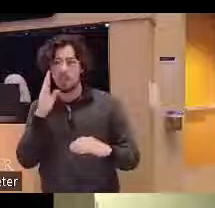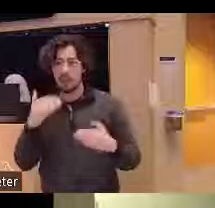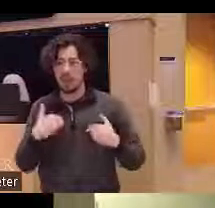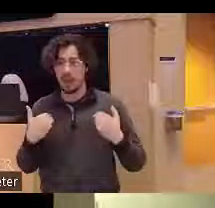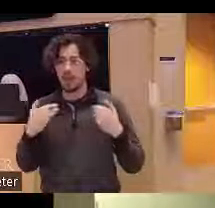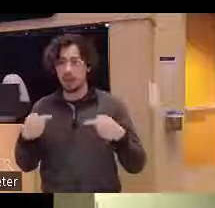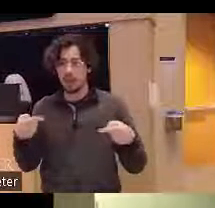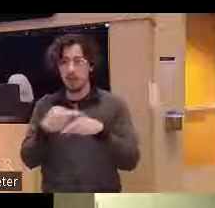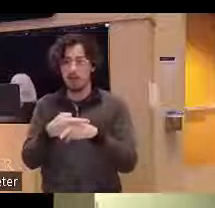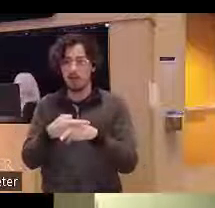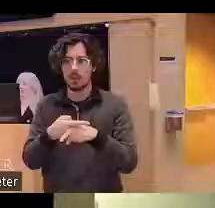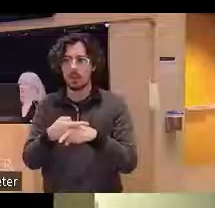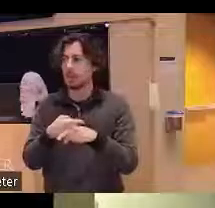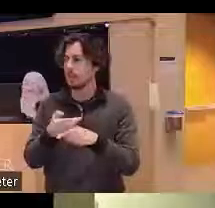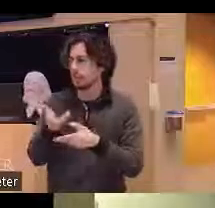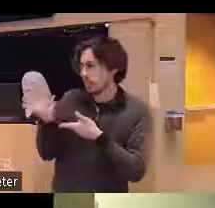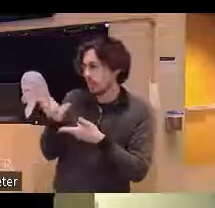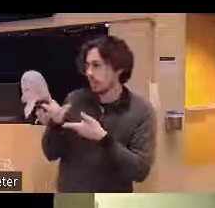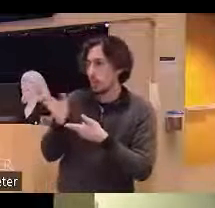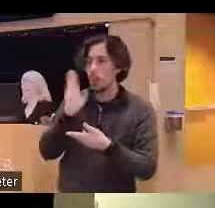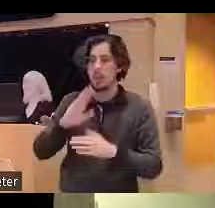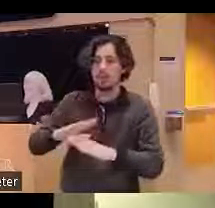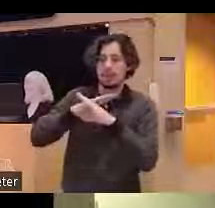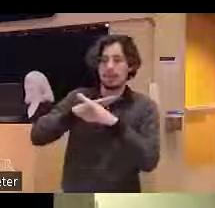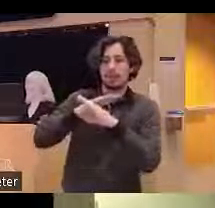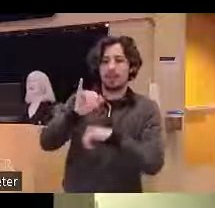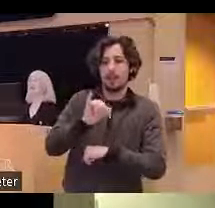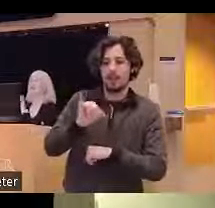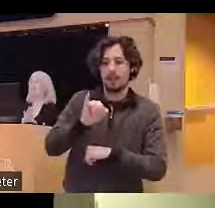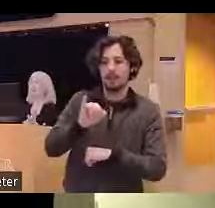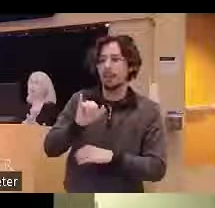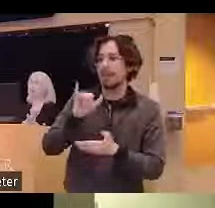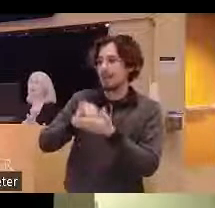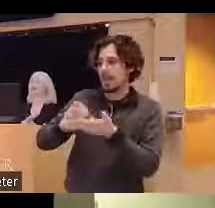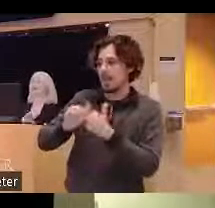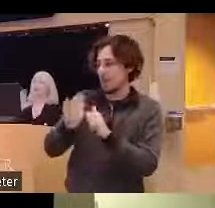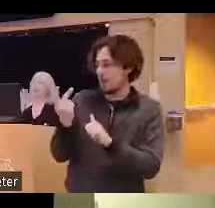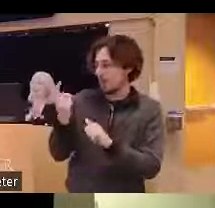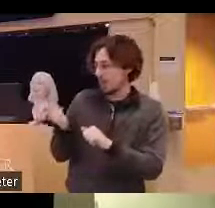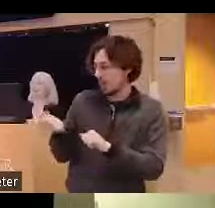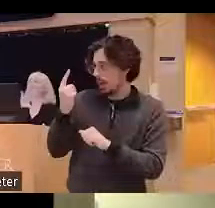you to fight off infection it's just my way of understanding how we're bridging first in fetal